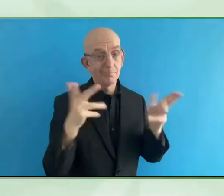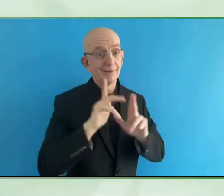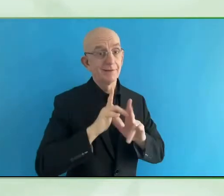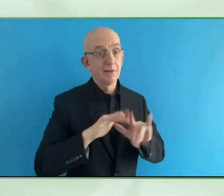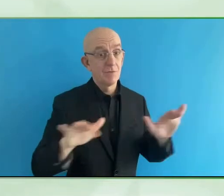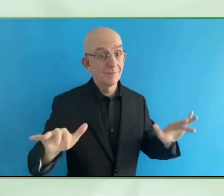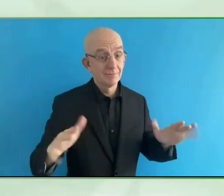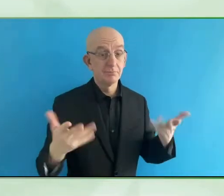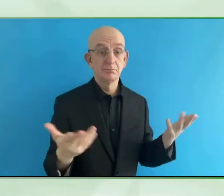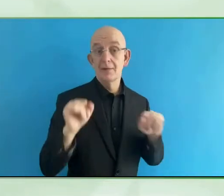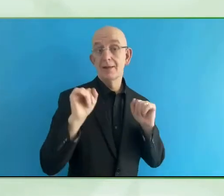learn about difference.